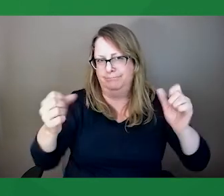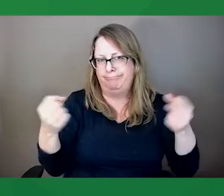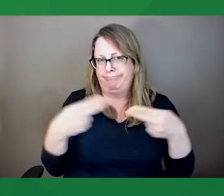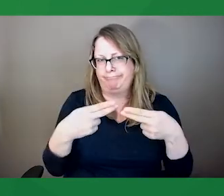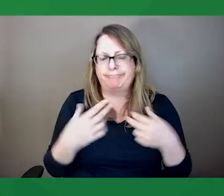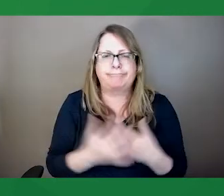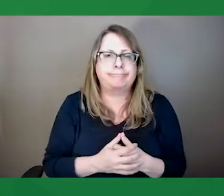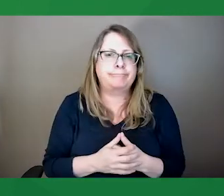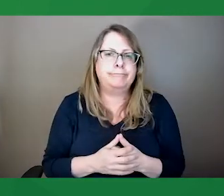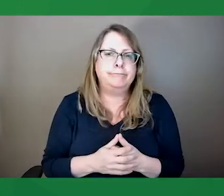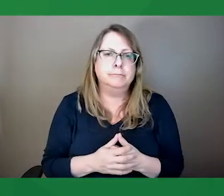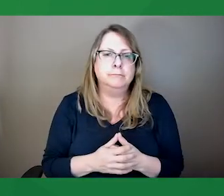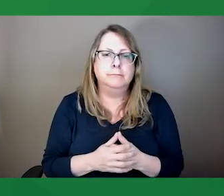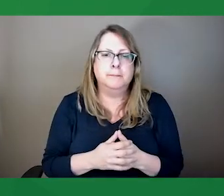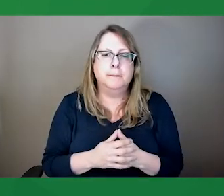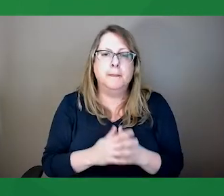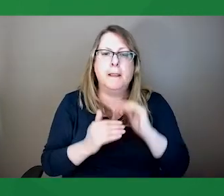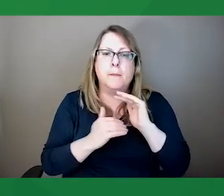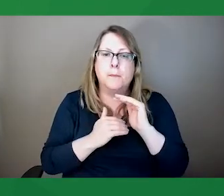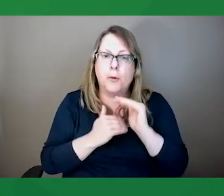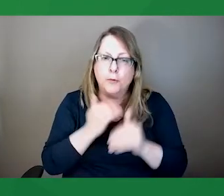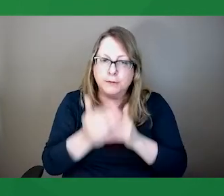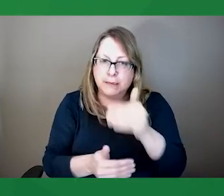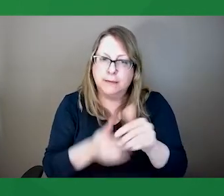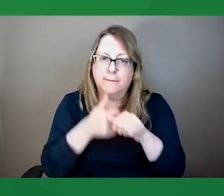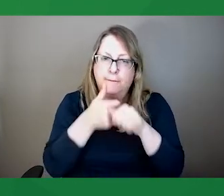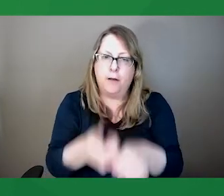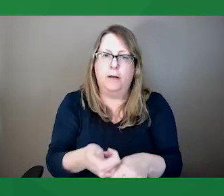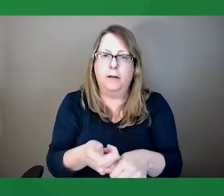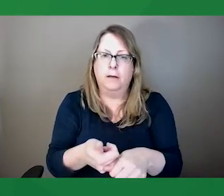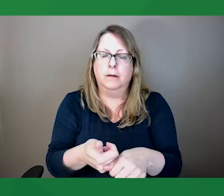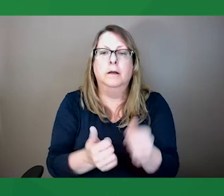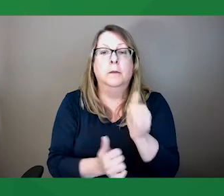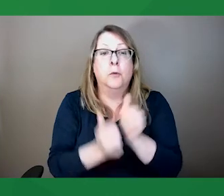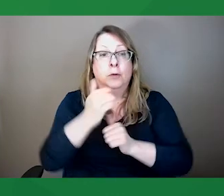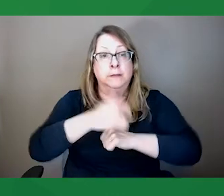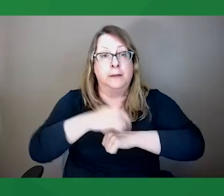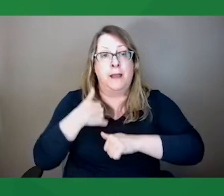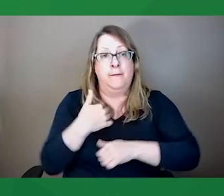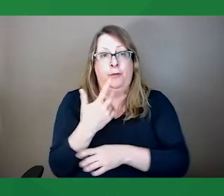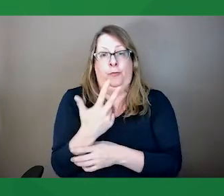It's going to be the process you're going to follow. I usually like to have a three process approach,